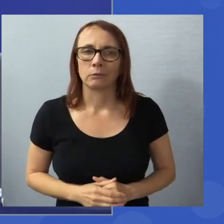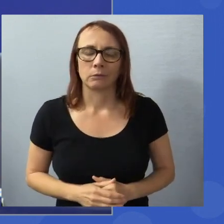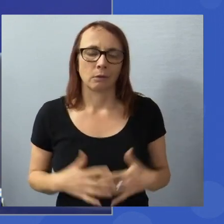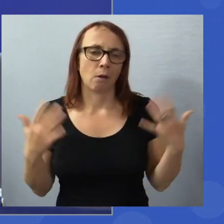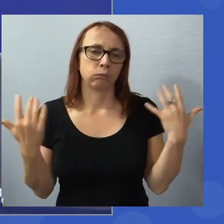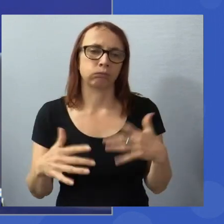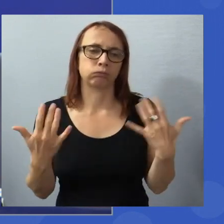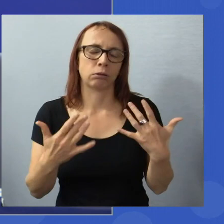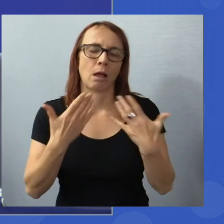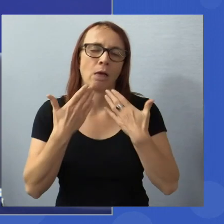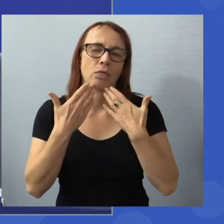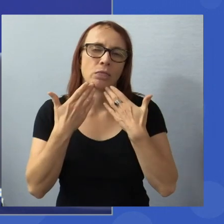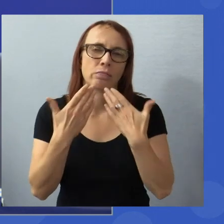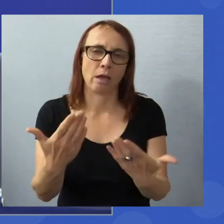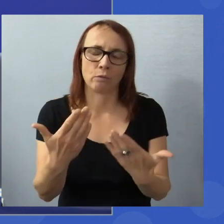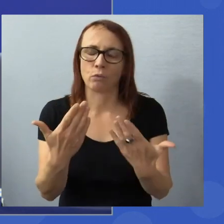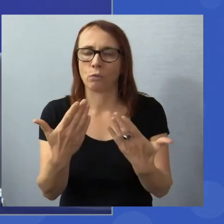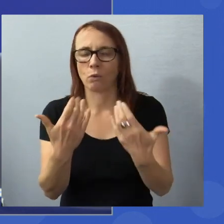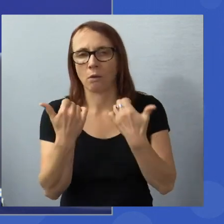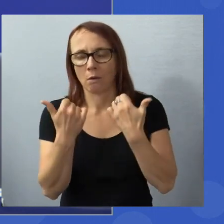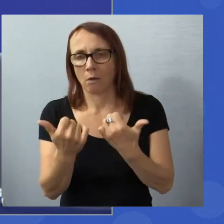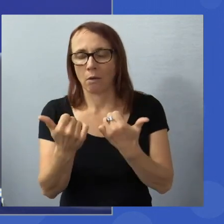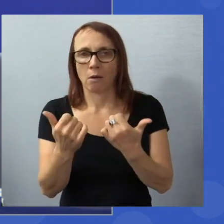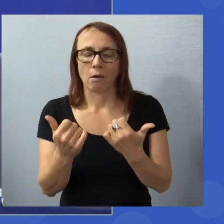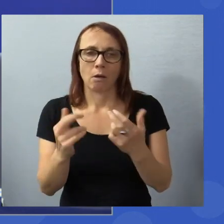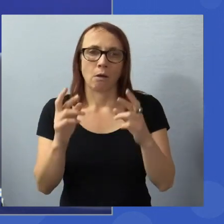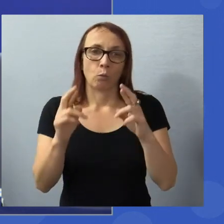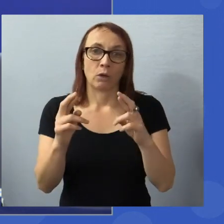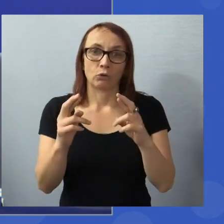to thank you again for your input wish you a very happy four weeks and I will